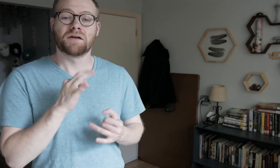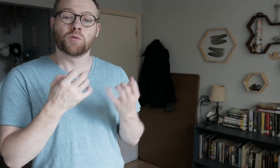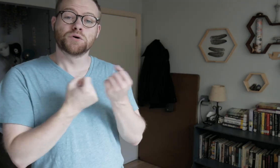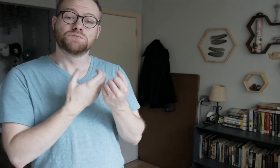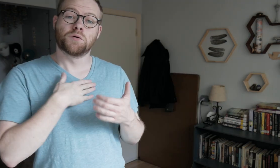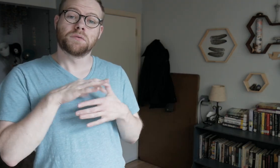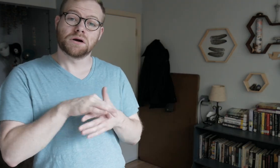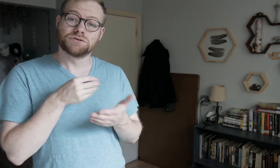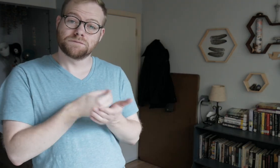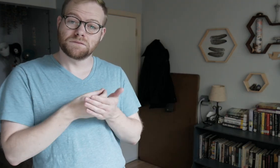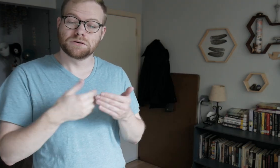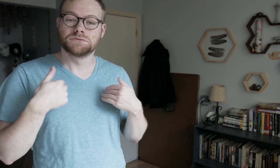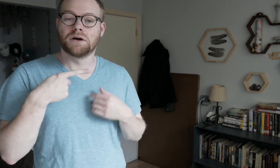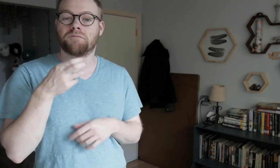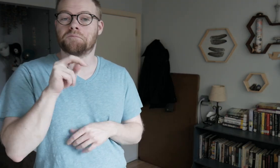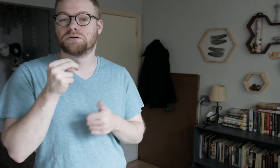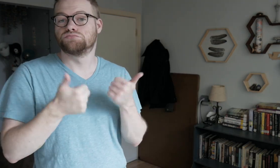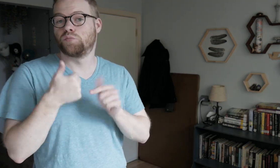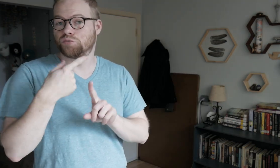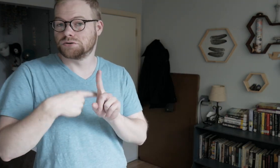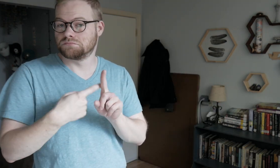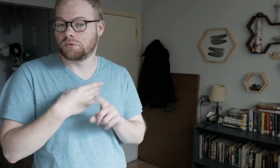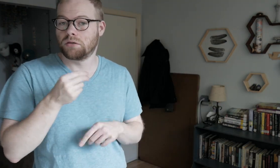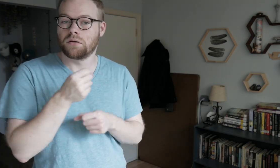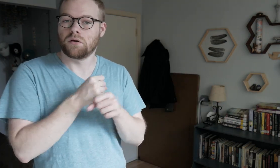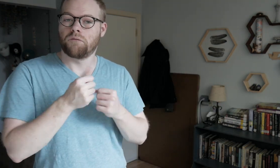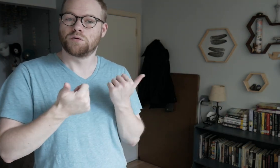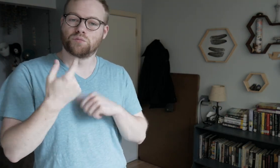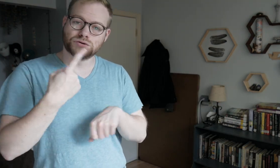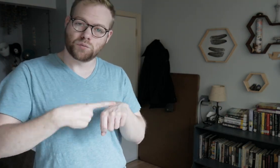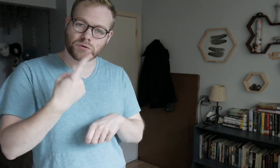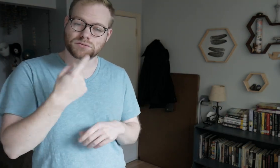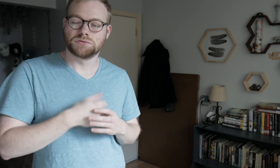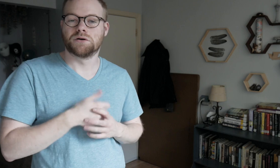If you want to support my content financially, I have Patreon, which is monthly, and ko-fi, which is one-time.